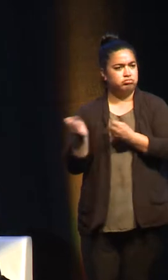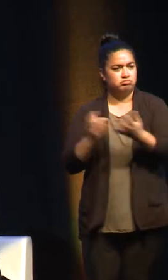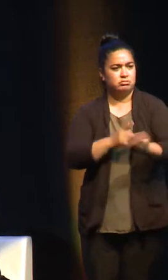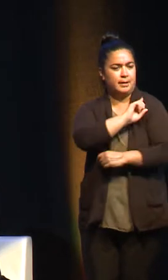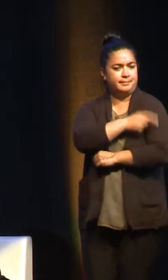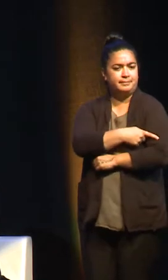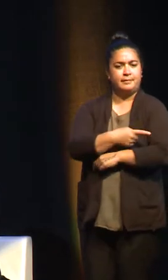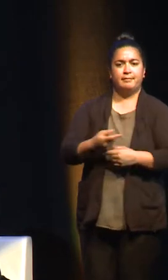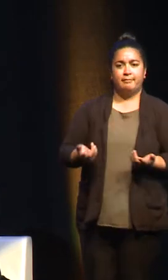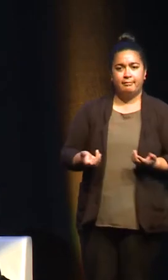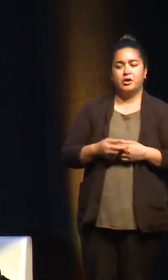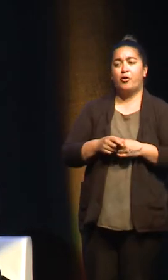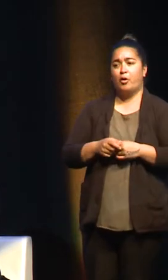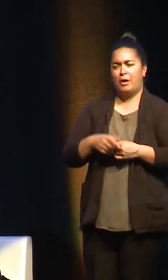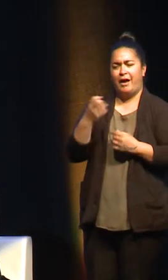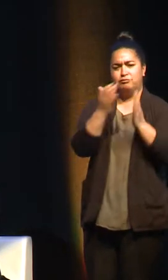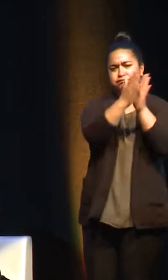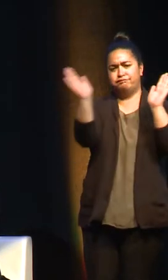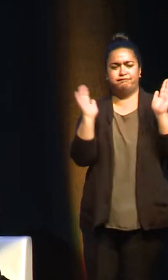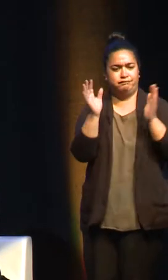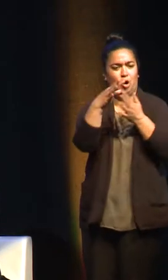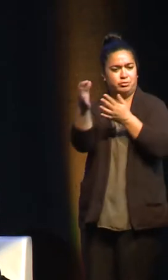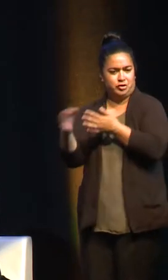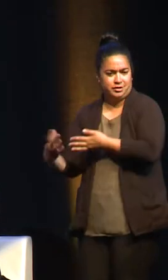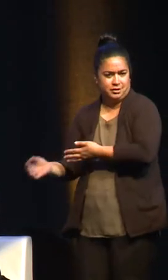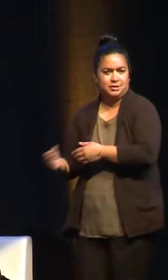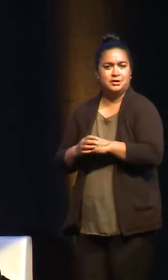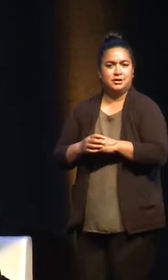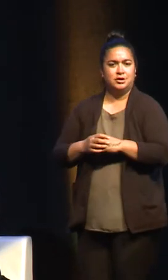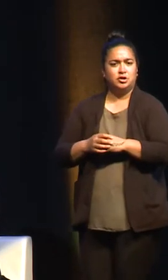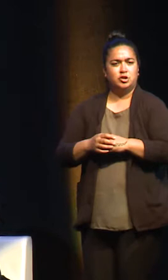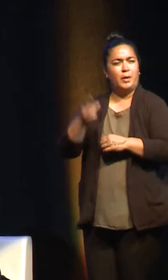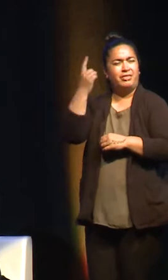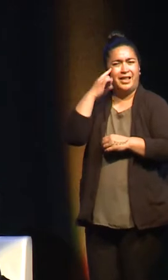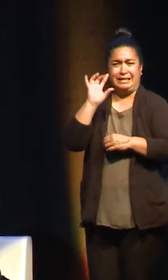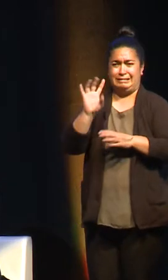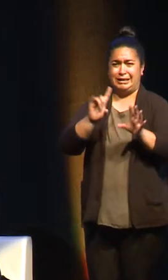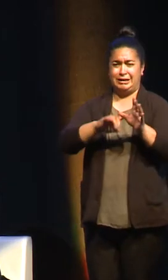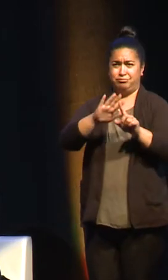as a spectrum of options and we think that as a the decades transition, but what we're